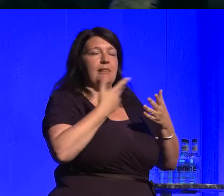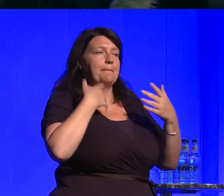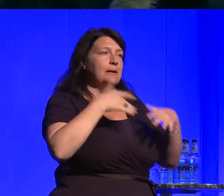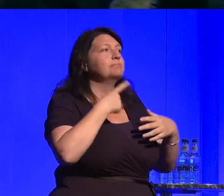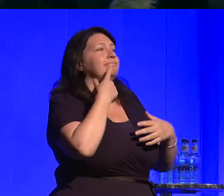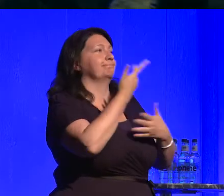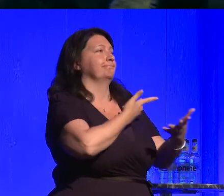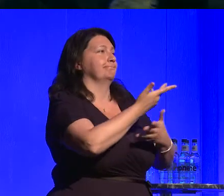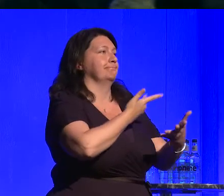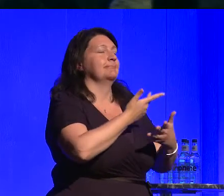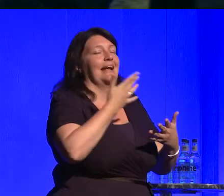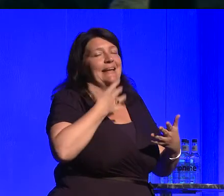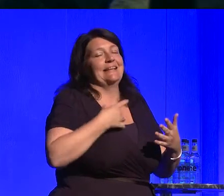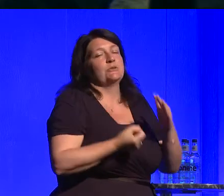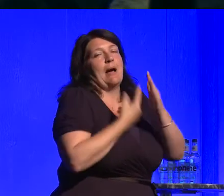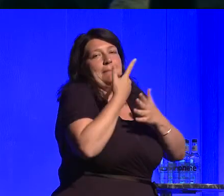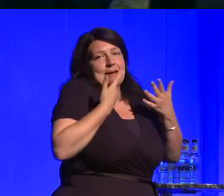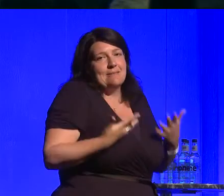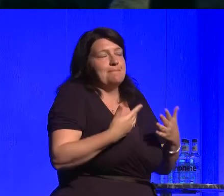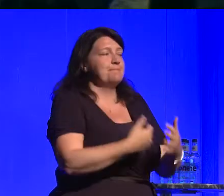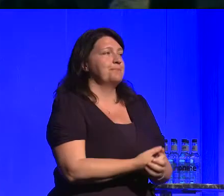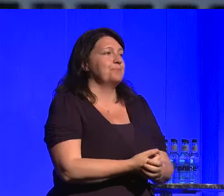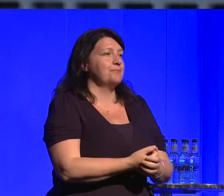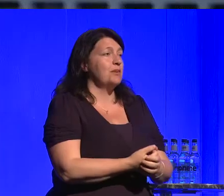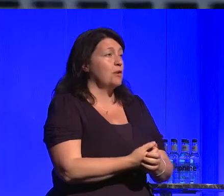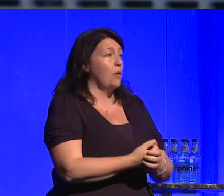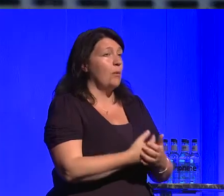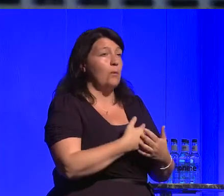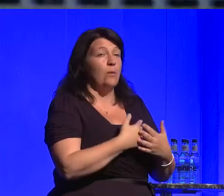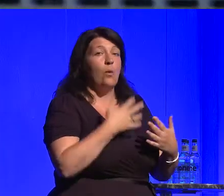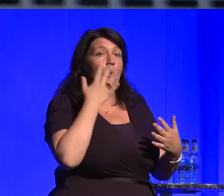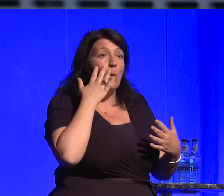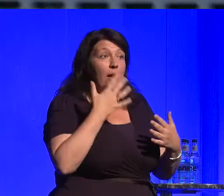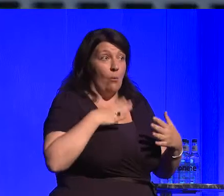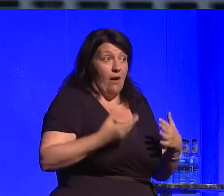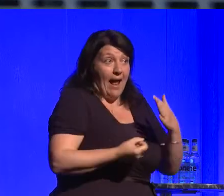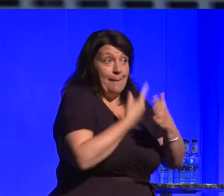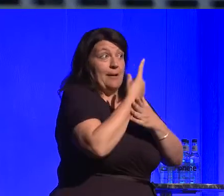And when enough people want something to happen, it will happen, and we will facilitate that in NHS England.